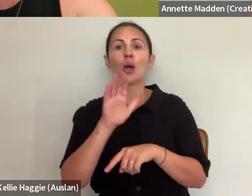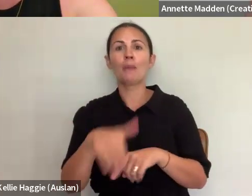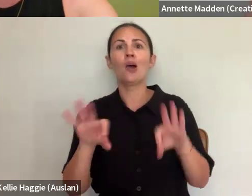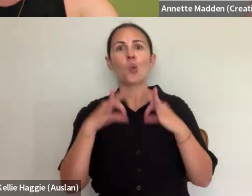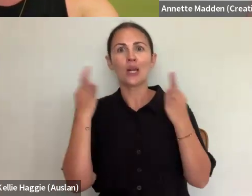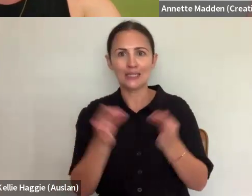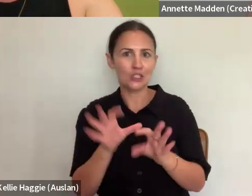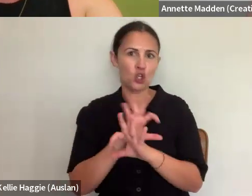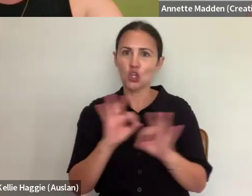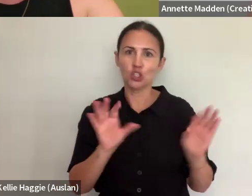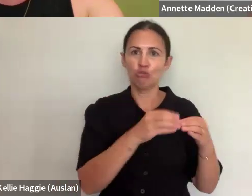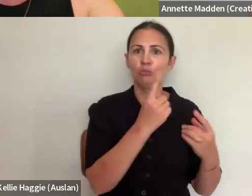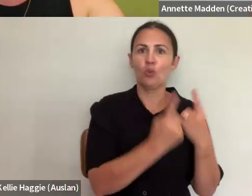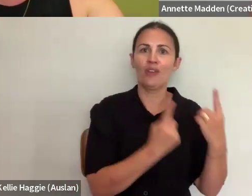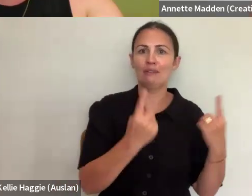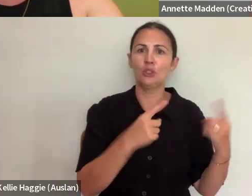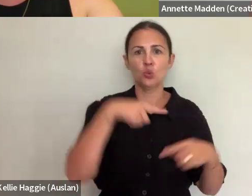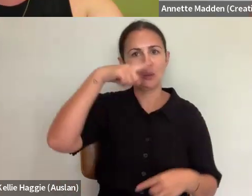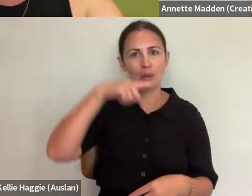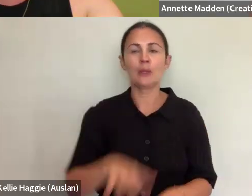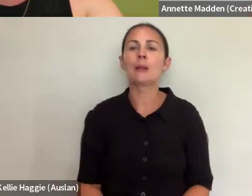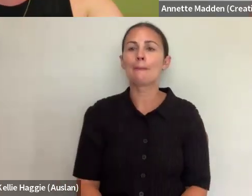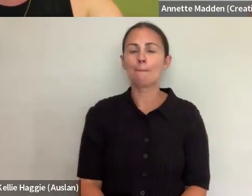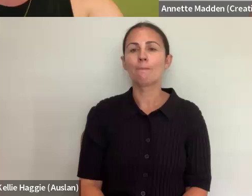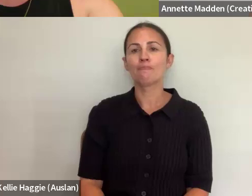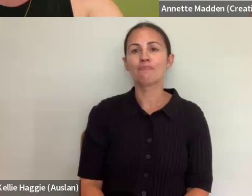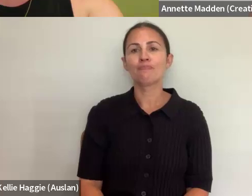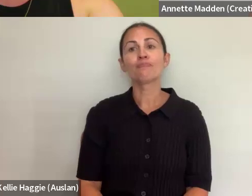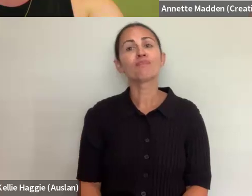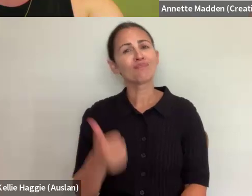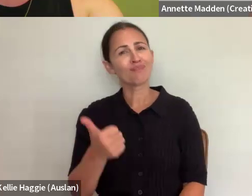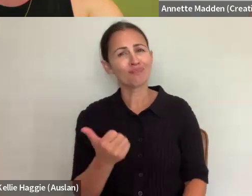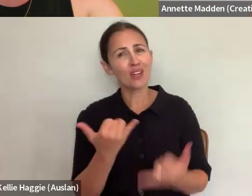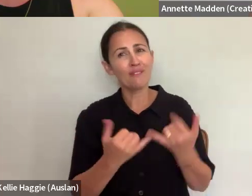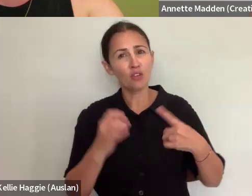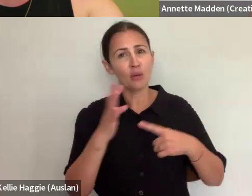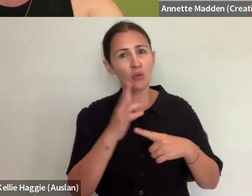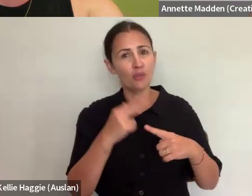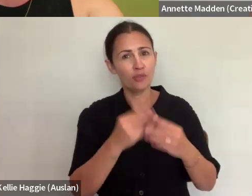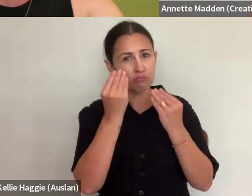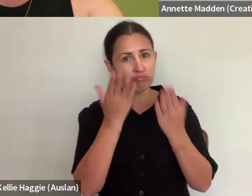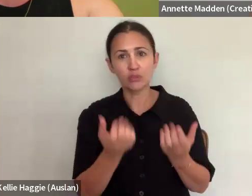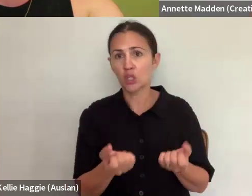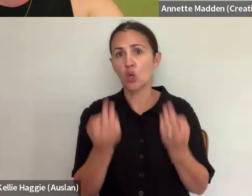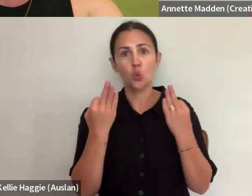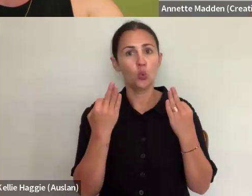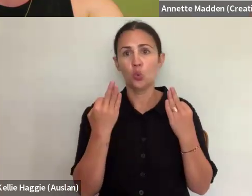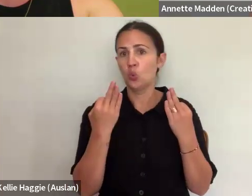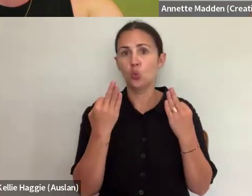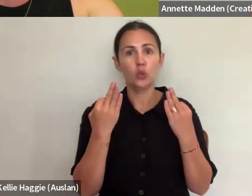Projects and Capacity Building for Individuals and Groups. It is a very long title but it is – it says what it does. So,